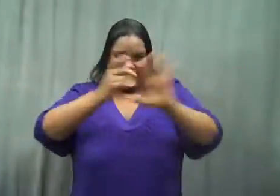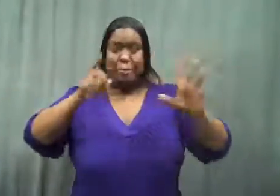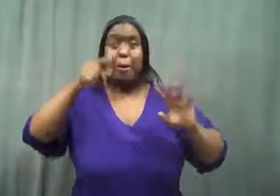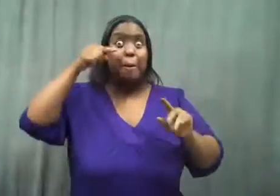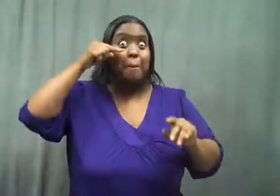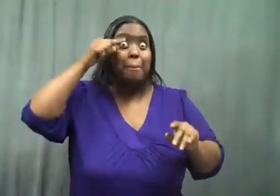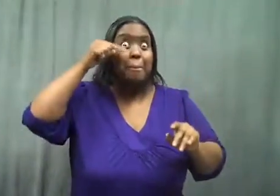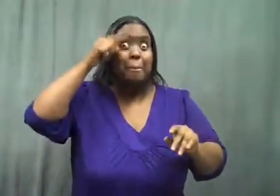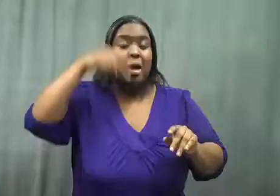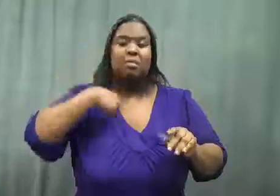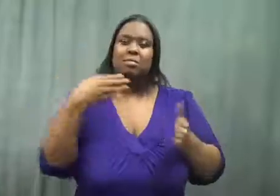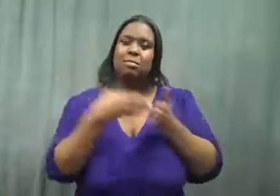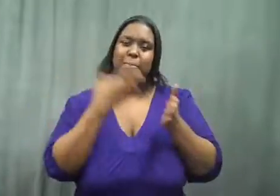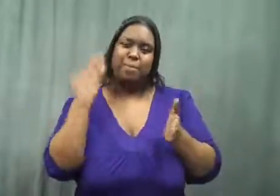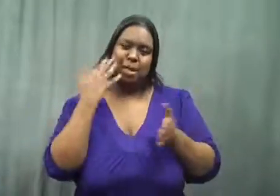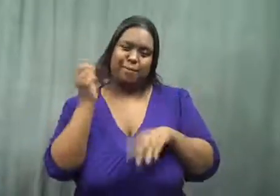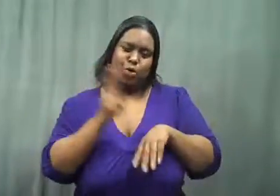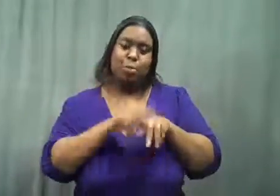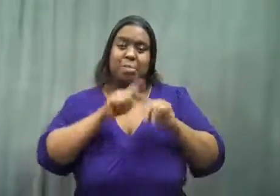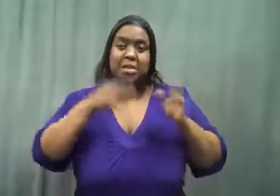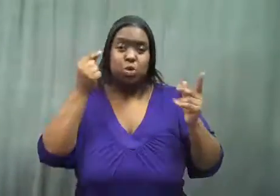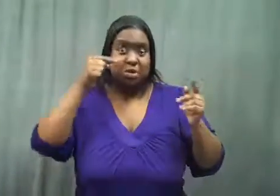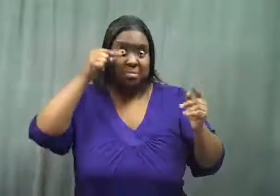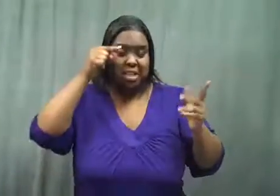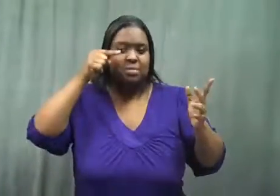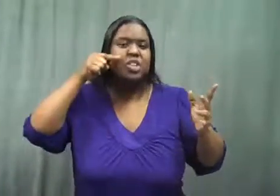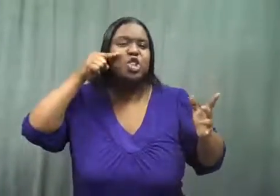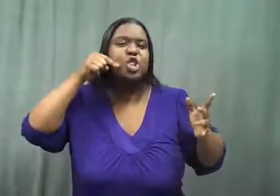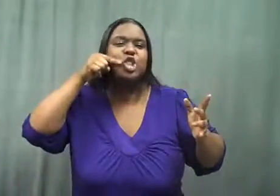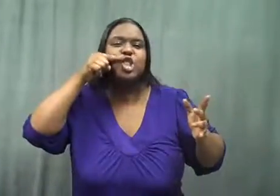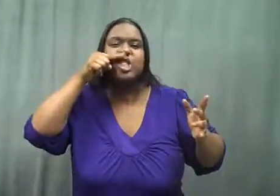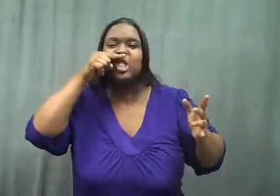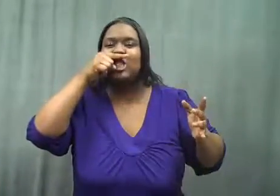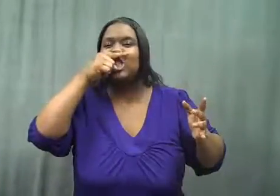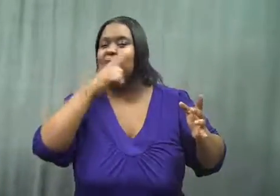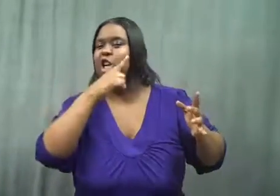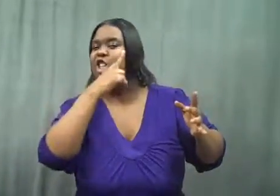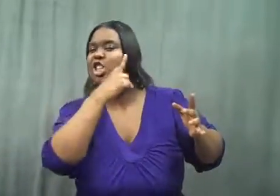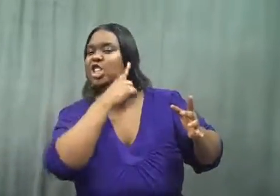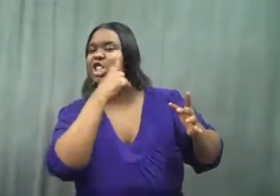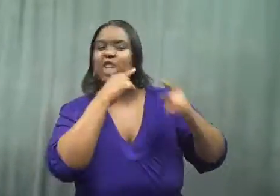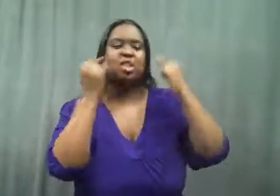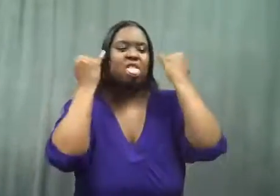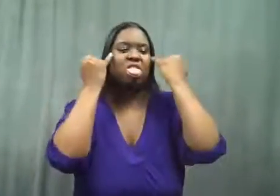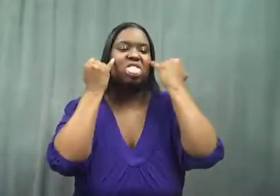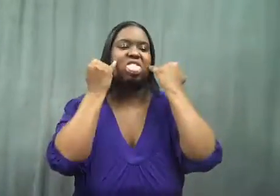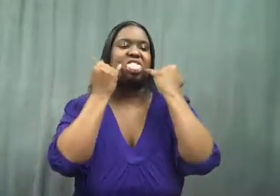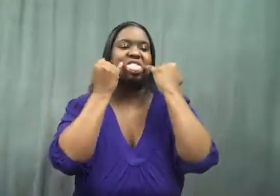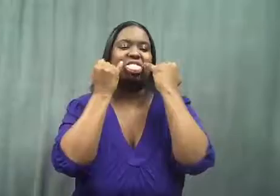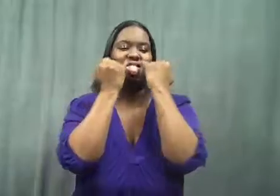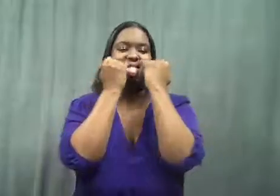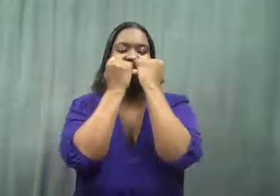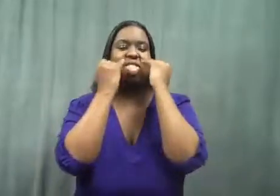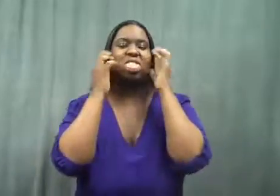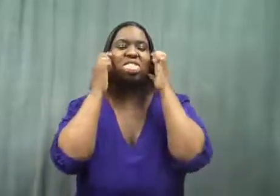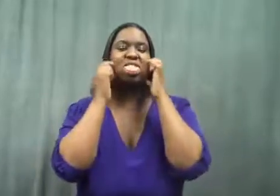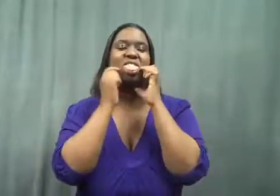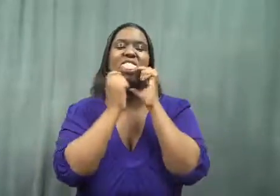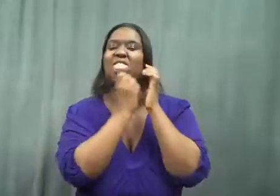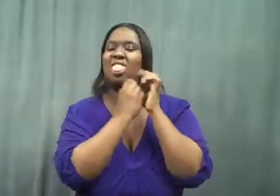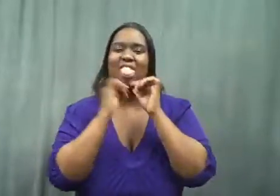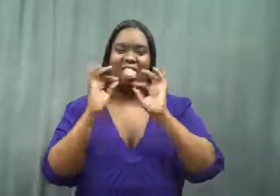You know I hate makeup, but I used mascara to color a beard and mustache on my face.